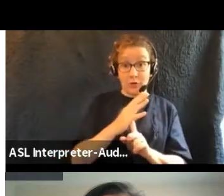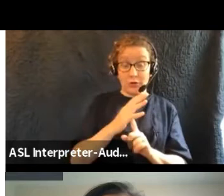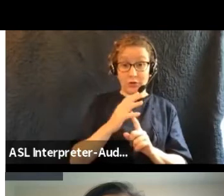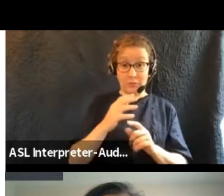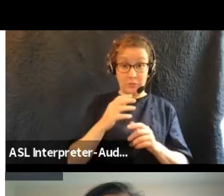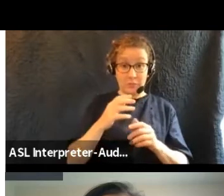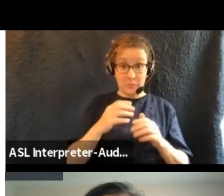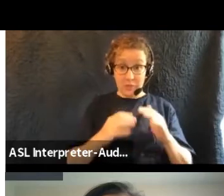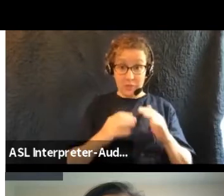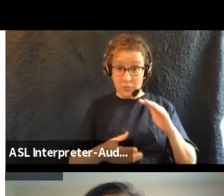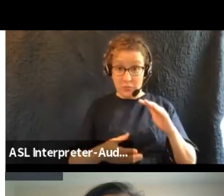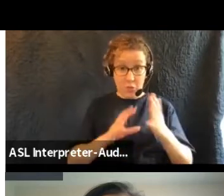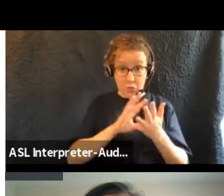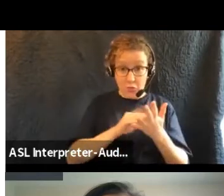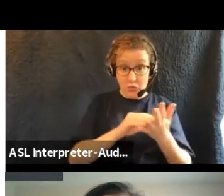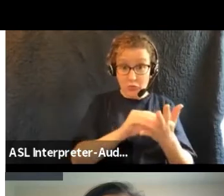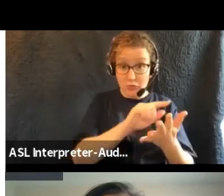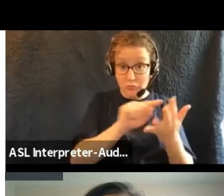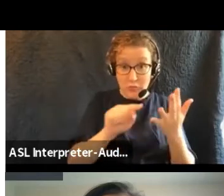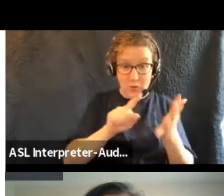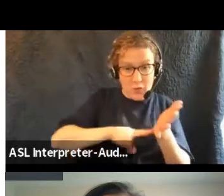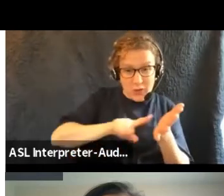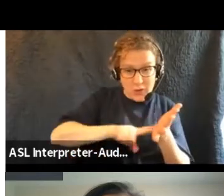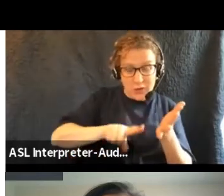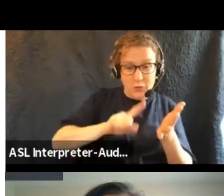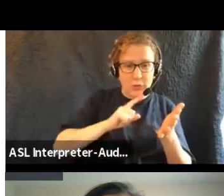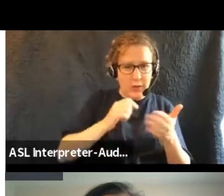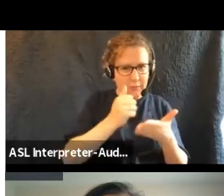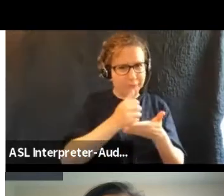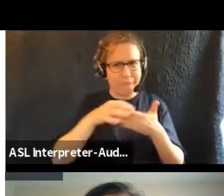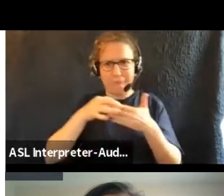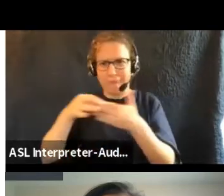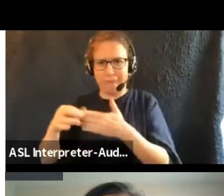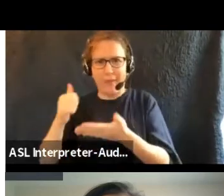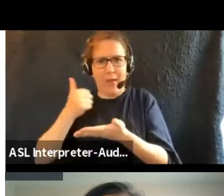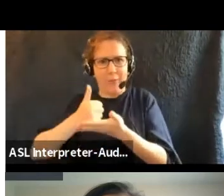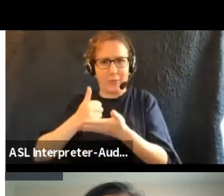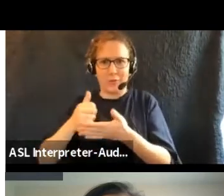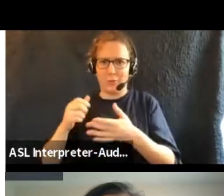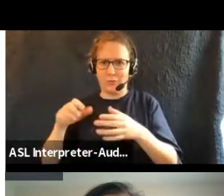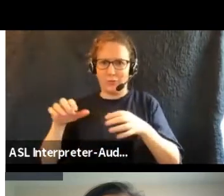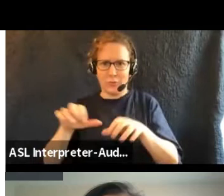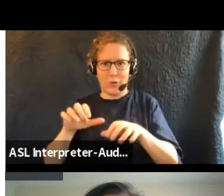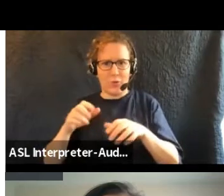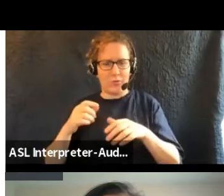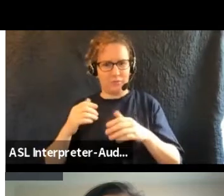I found it was important to meet regularly with my internship Manager and the other students